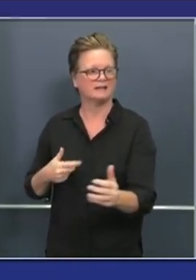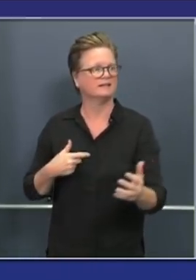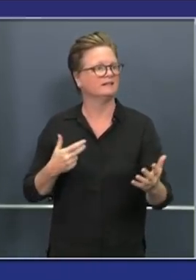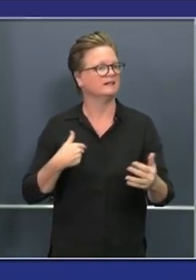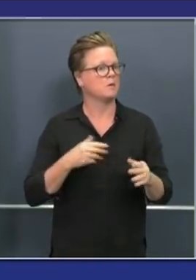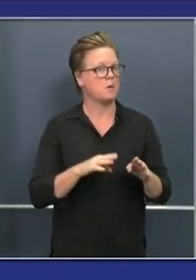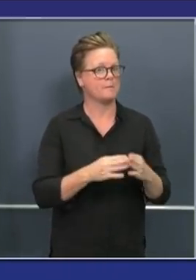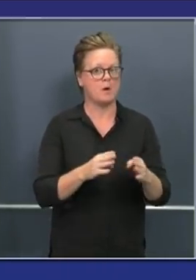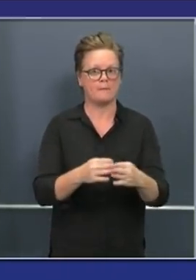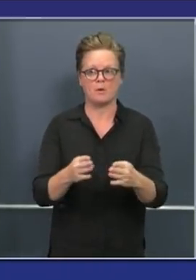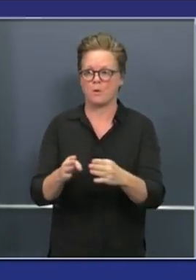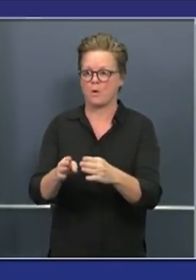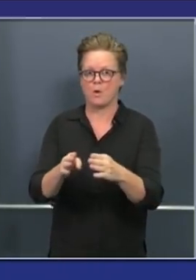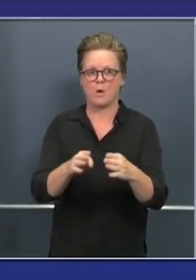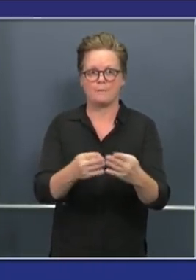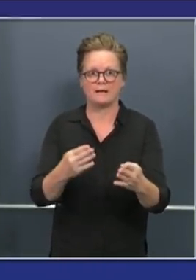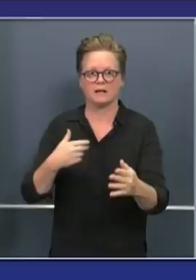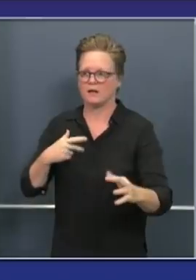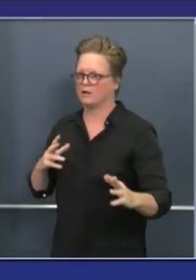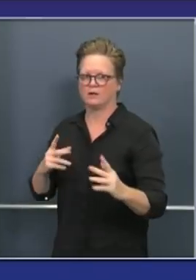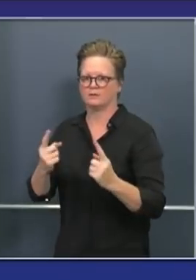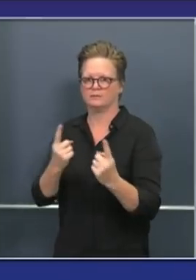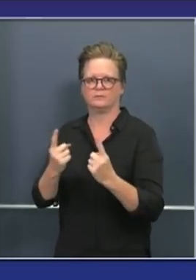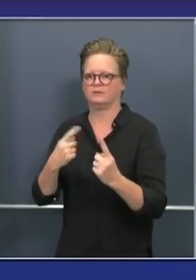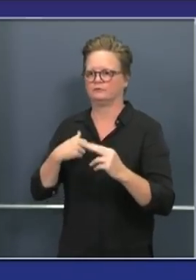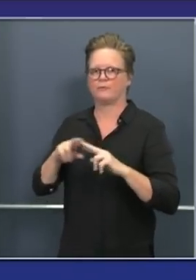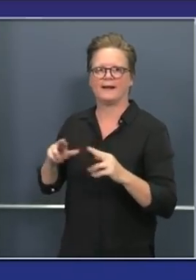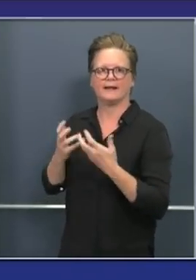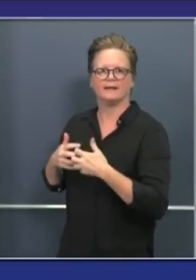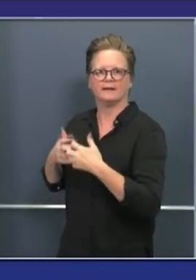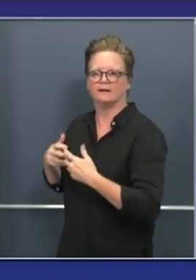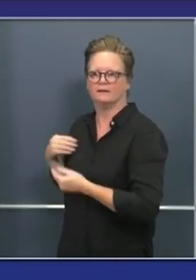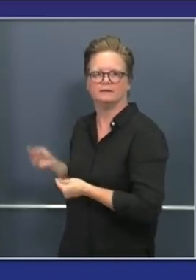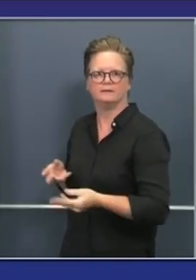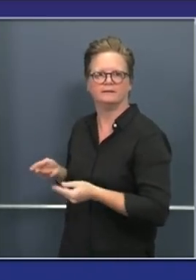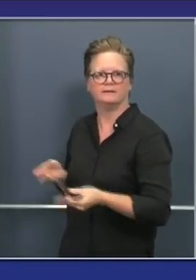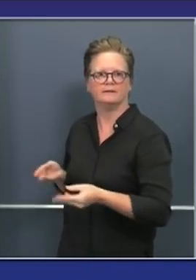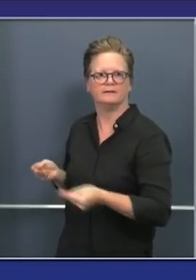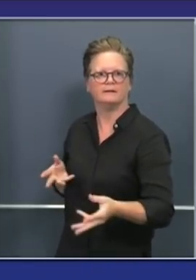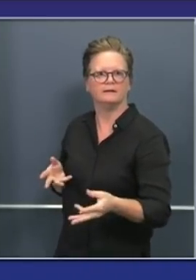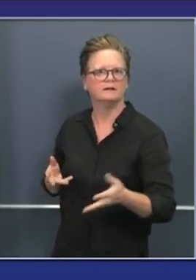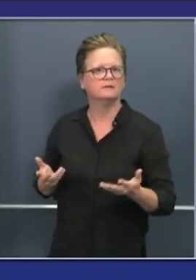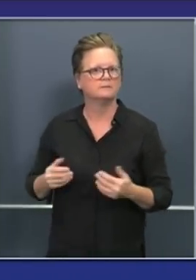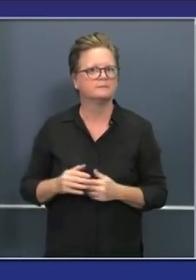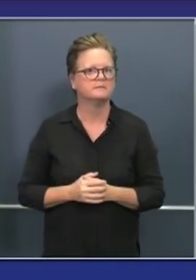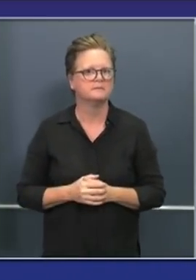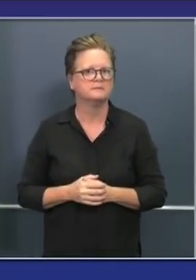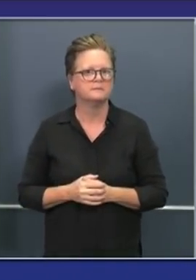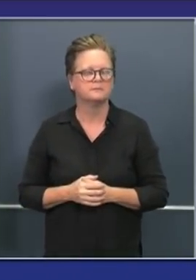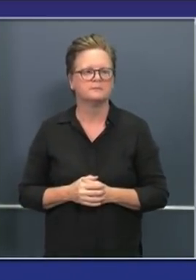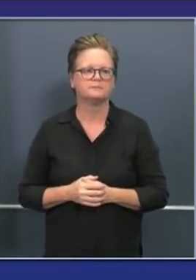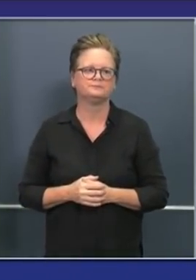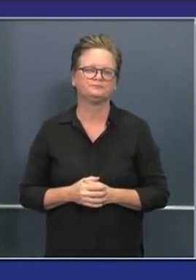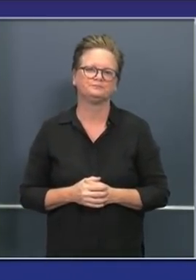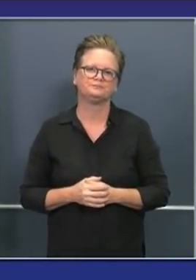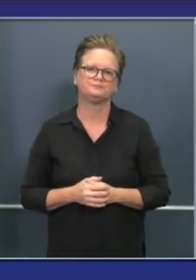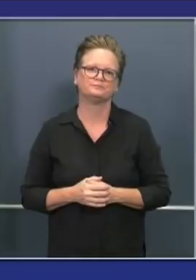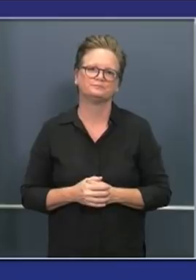SEE AN INCREASE NOT ONLY IN NUMBER OF POSITIVE CASES BUT